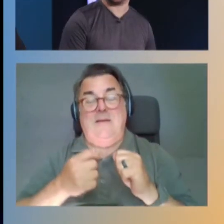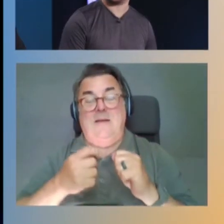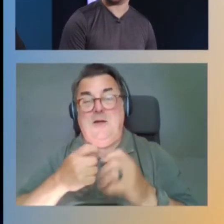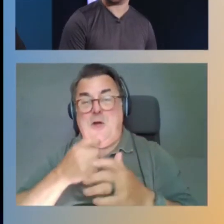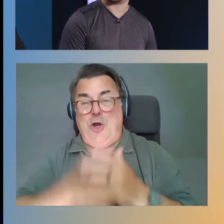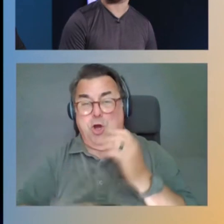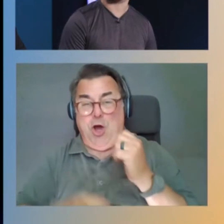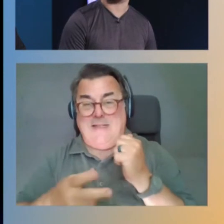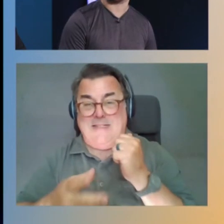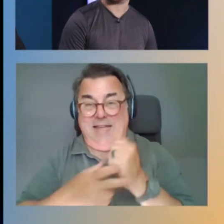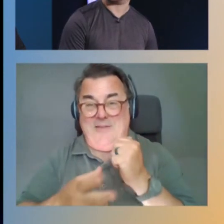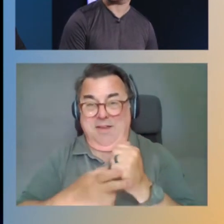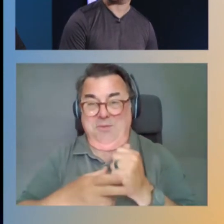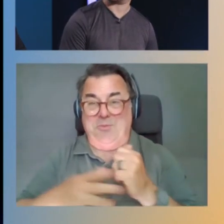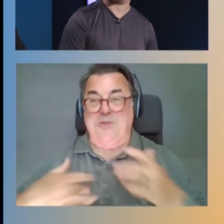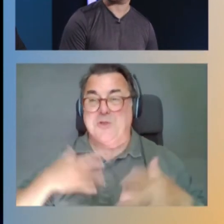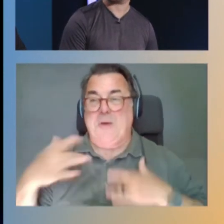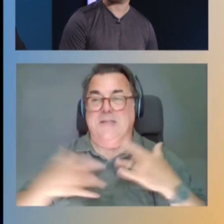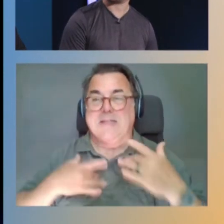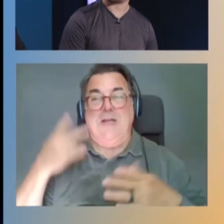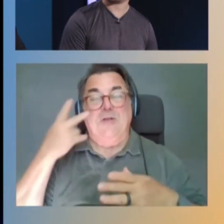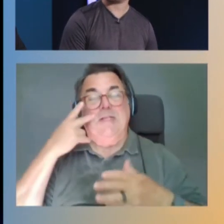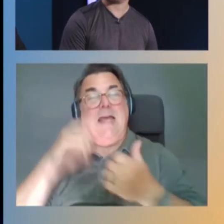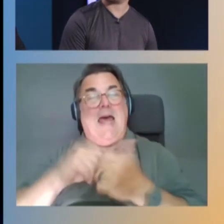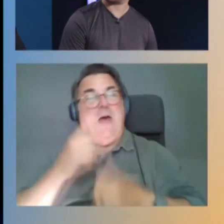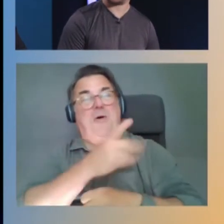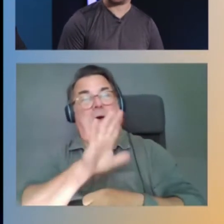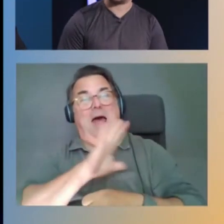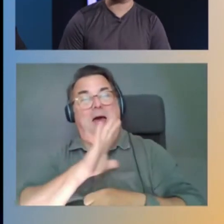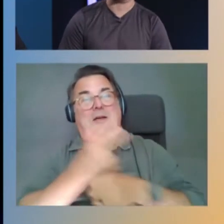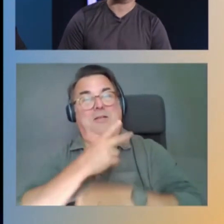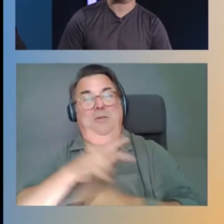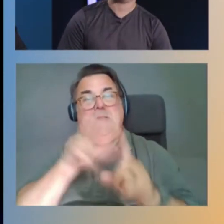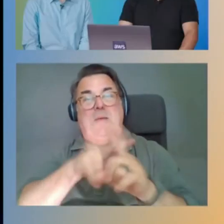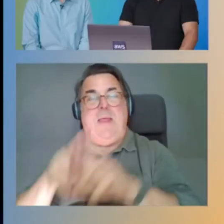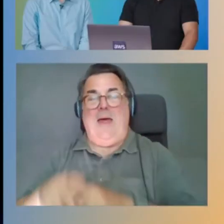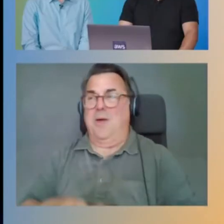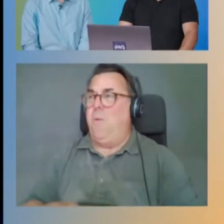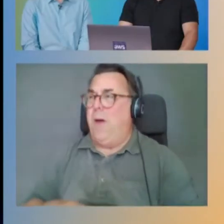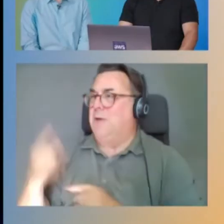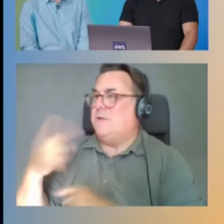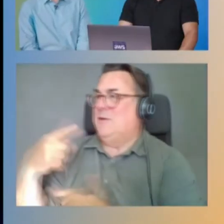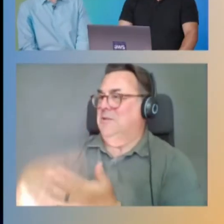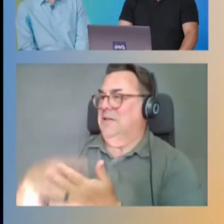to see what our customers do with it. So, Ron, we had covered quite a bit today in such a short time.